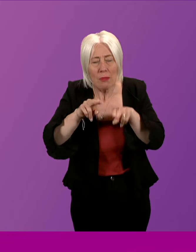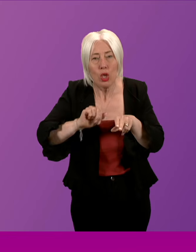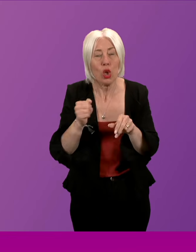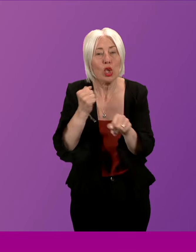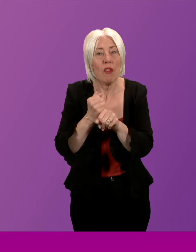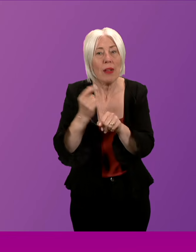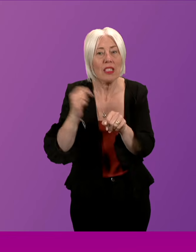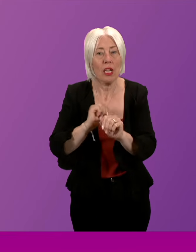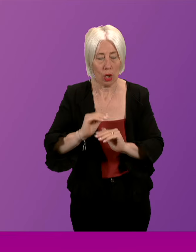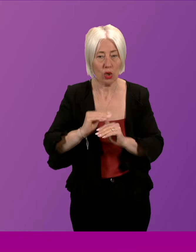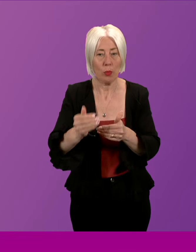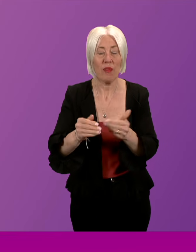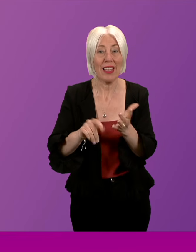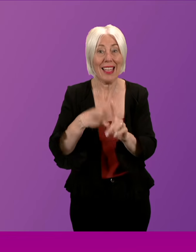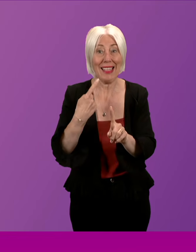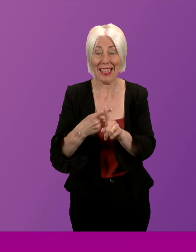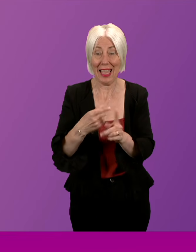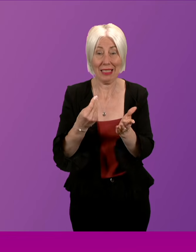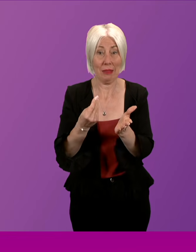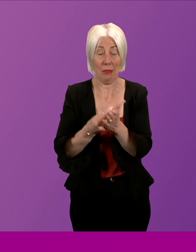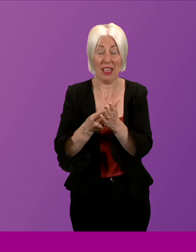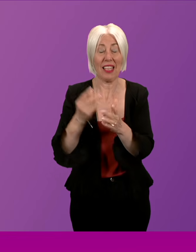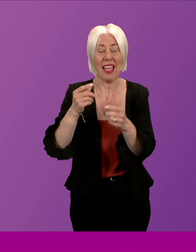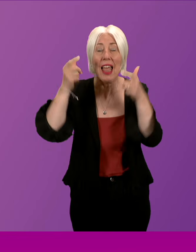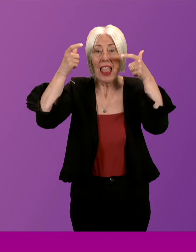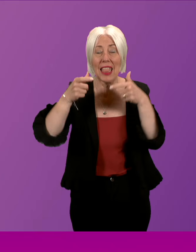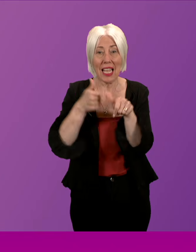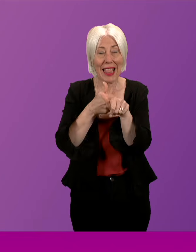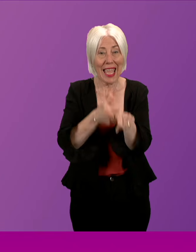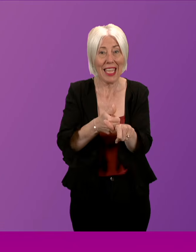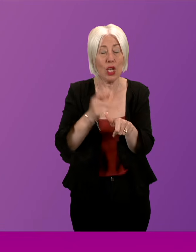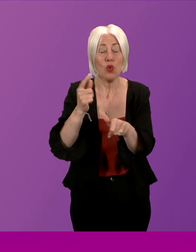cost of providing taxpayer-funded legal aid to asylum seekers and refugees in Scotland? Does